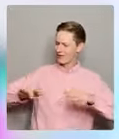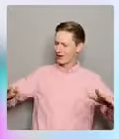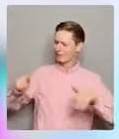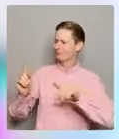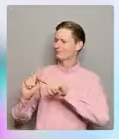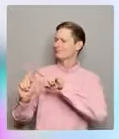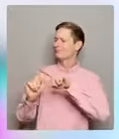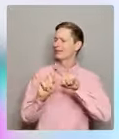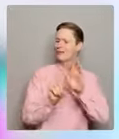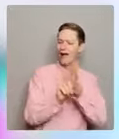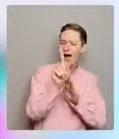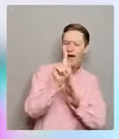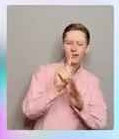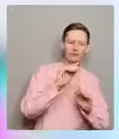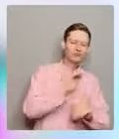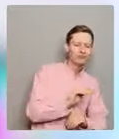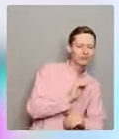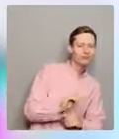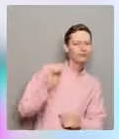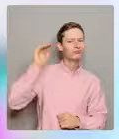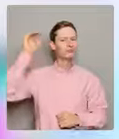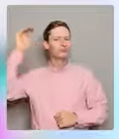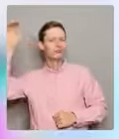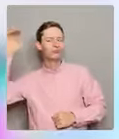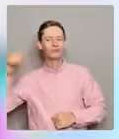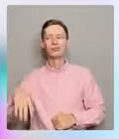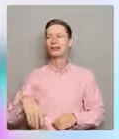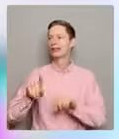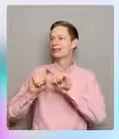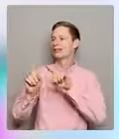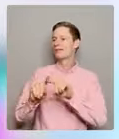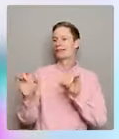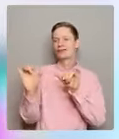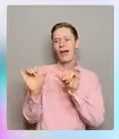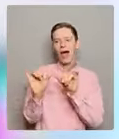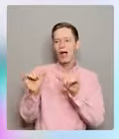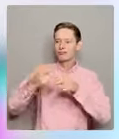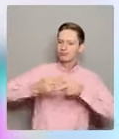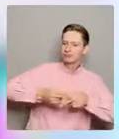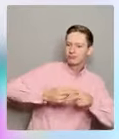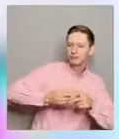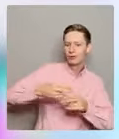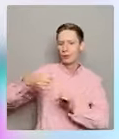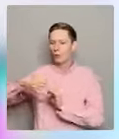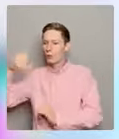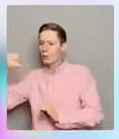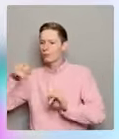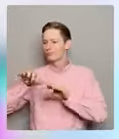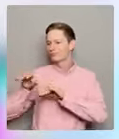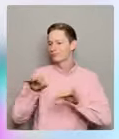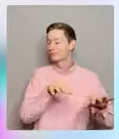We had heights ranging from five foot tall to six foot five, sizes ranging across hundreds of pounds,